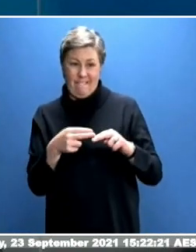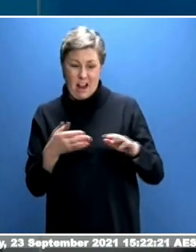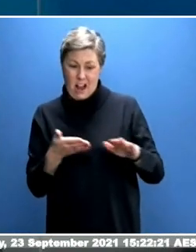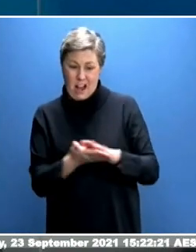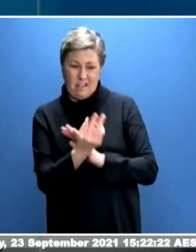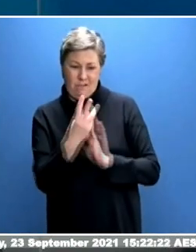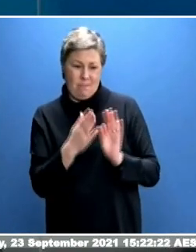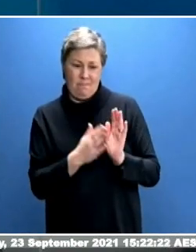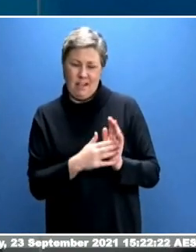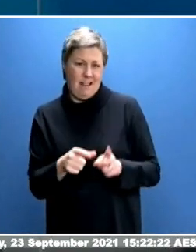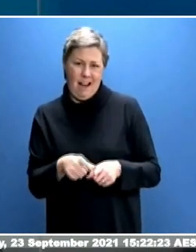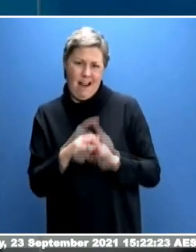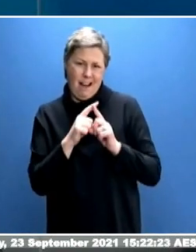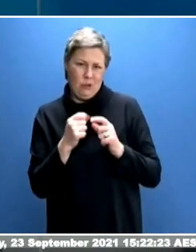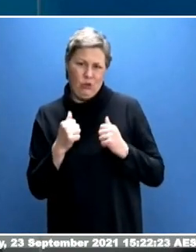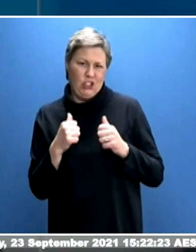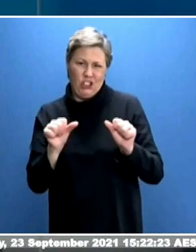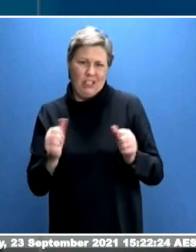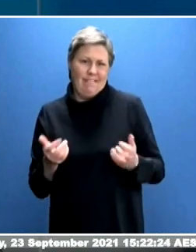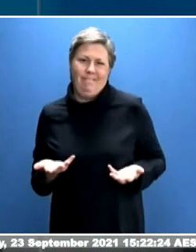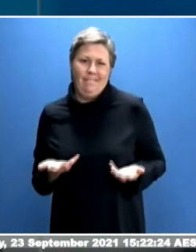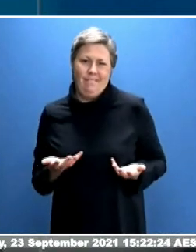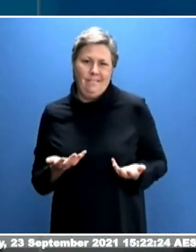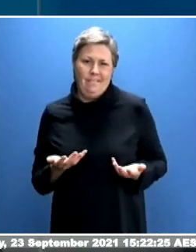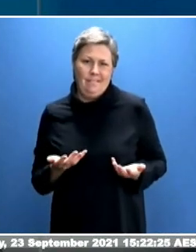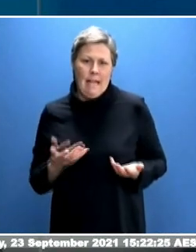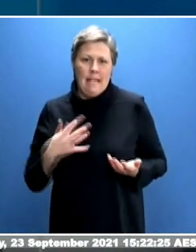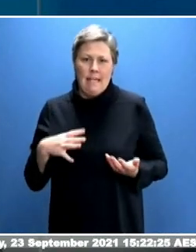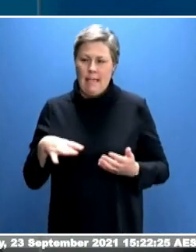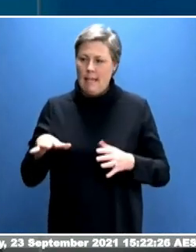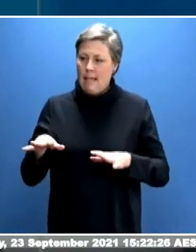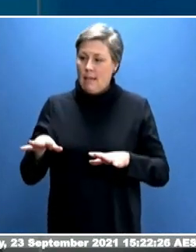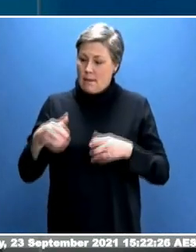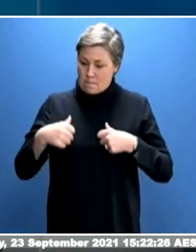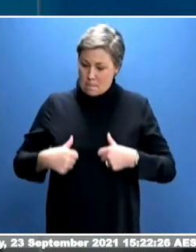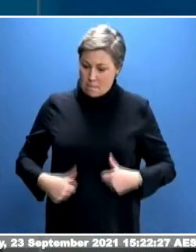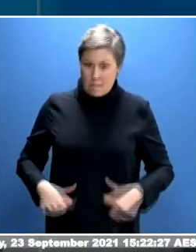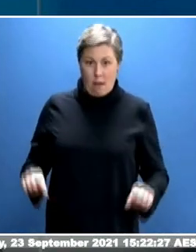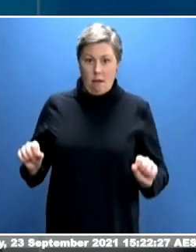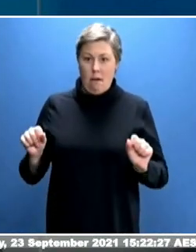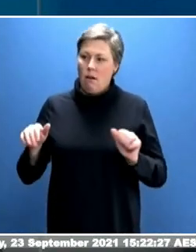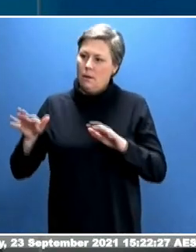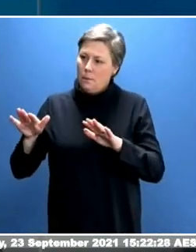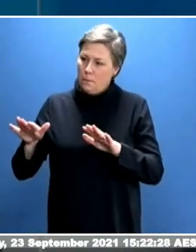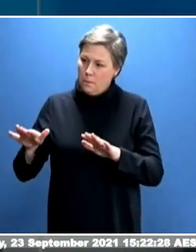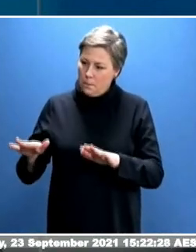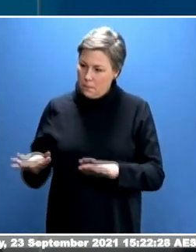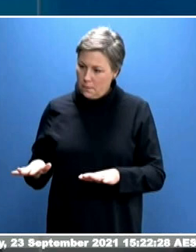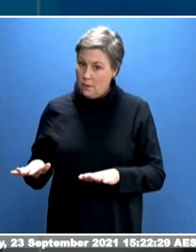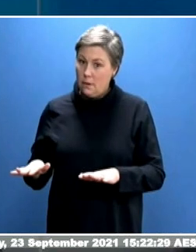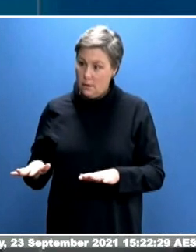So it involves stability, support, assessment and then a